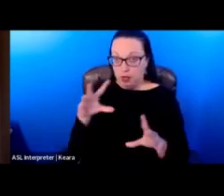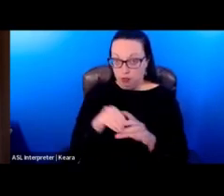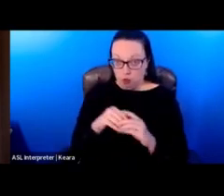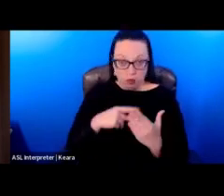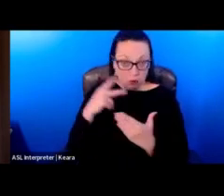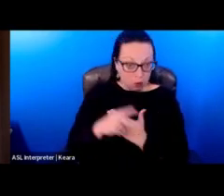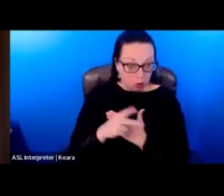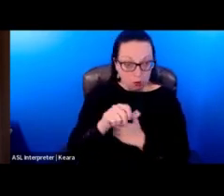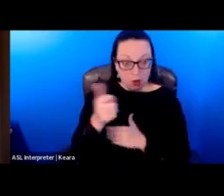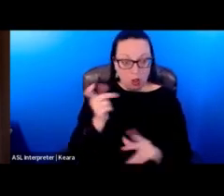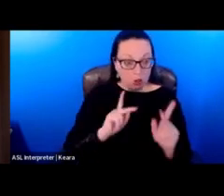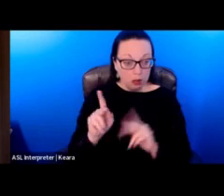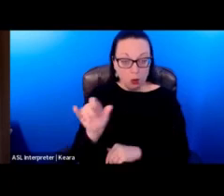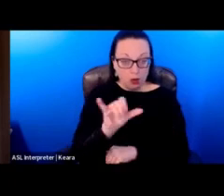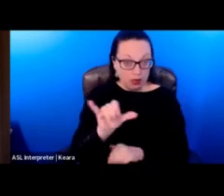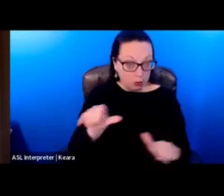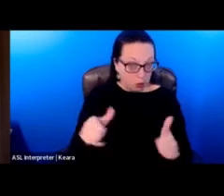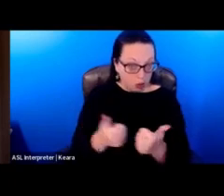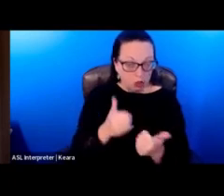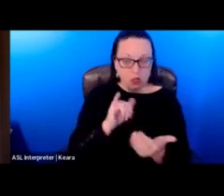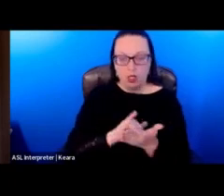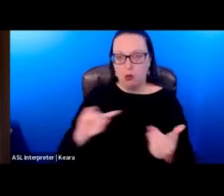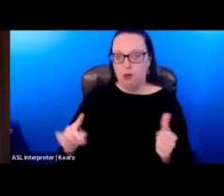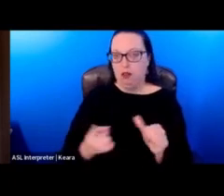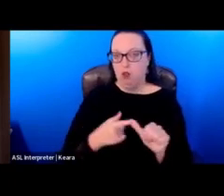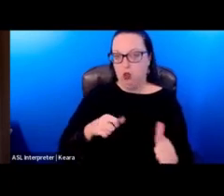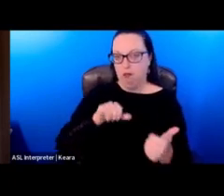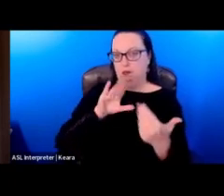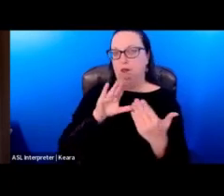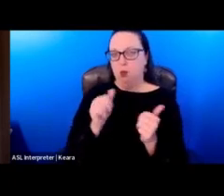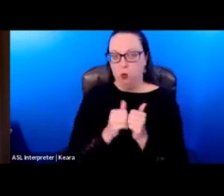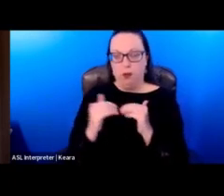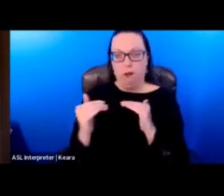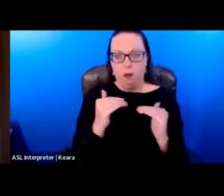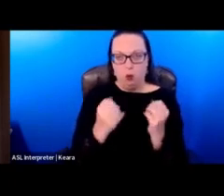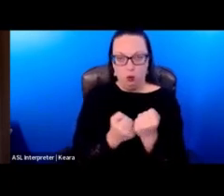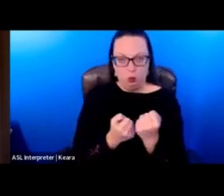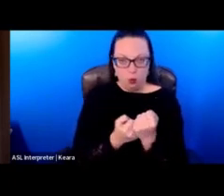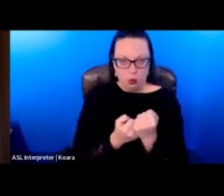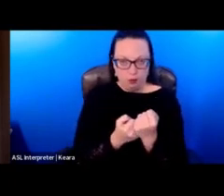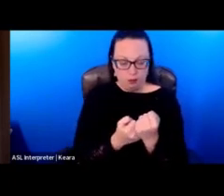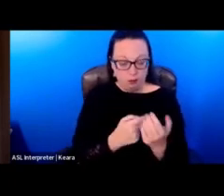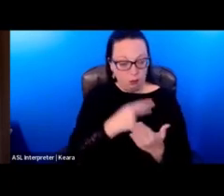challenges was my first introduction of peer support. Once completing the program, my children's mother and I saw an